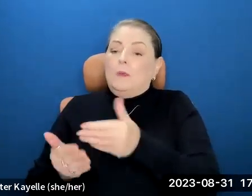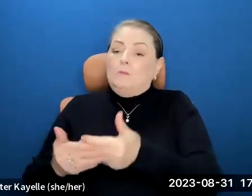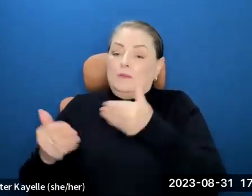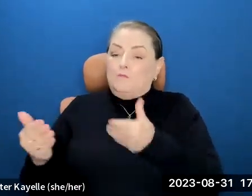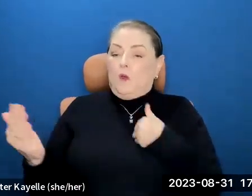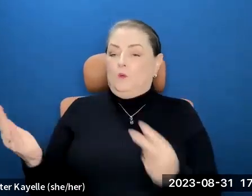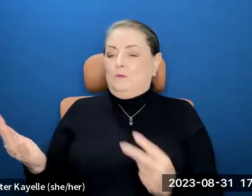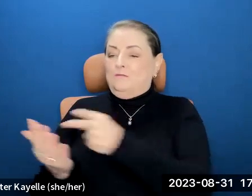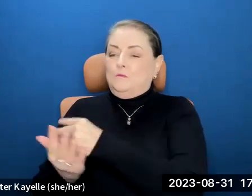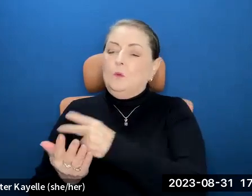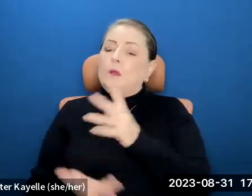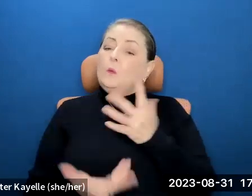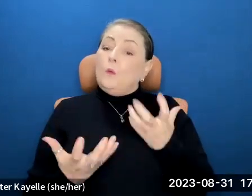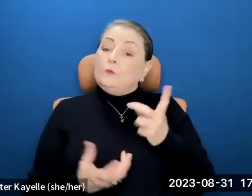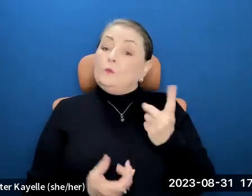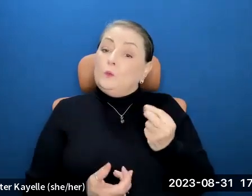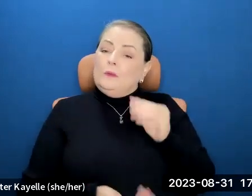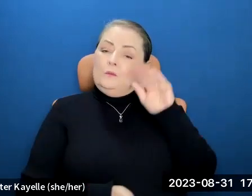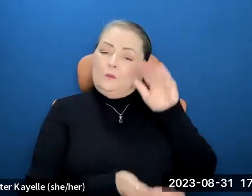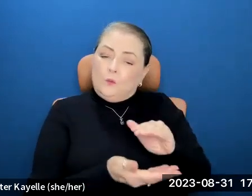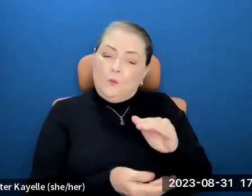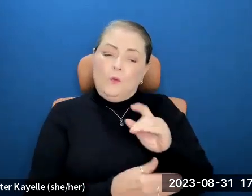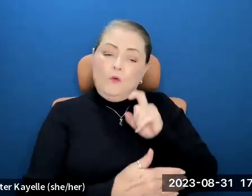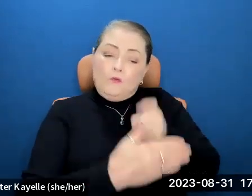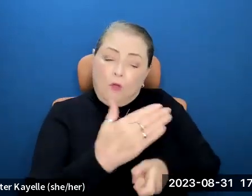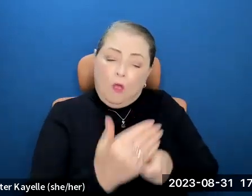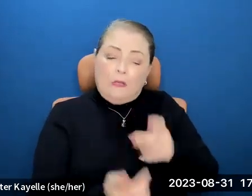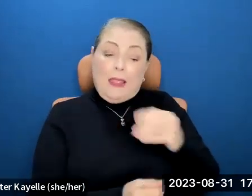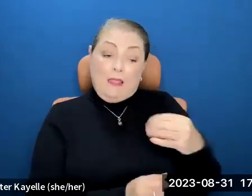the goal is to reduce the burden and cost to applicants in gathering those documents